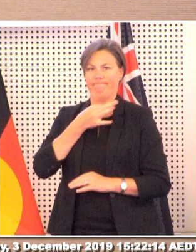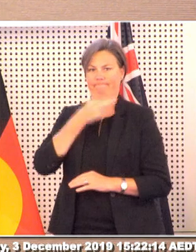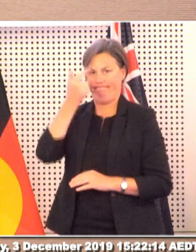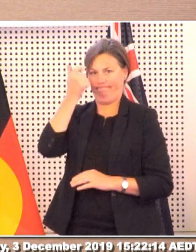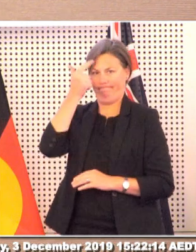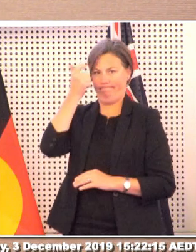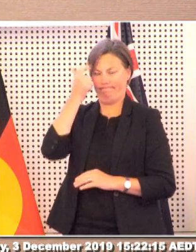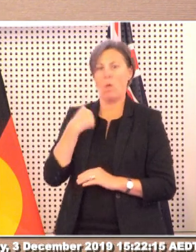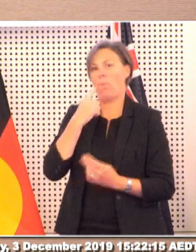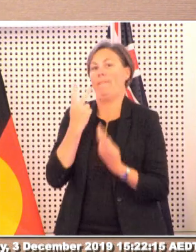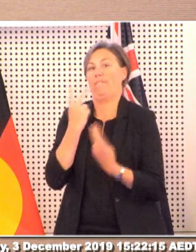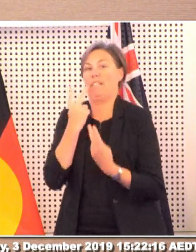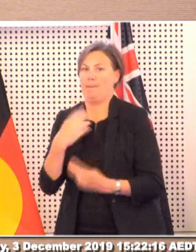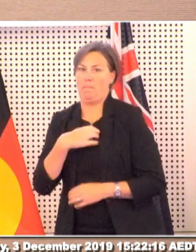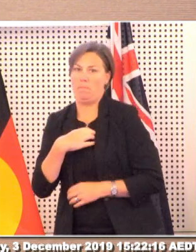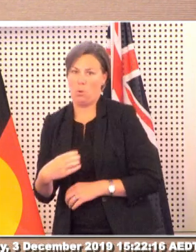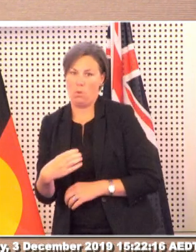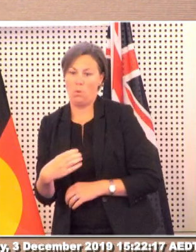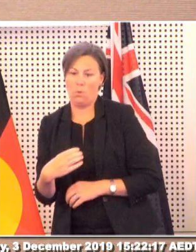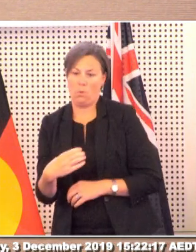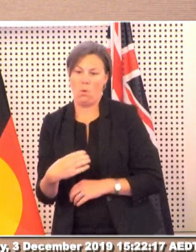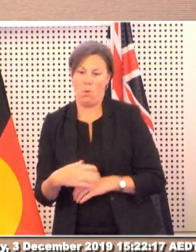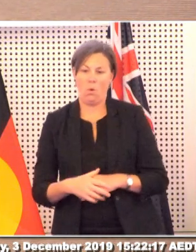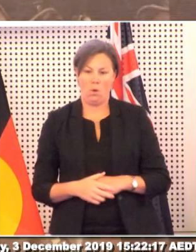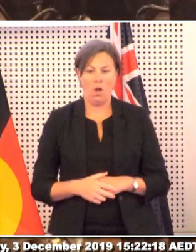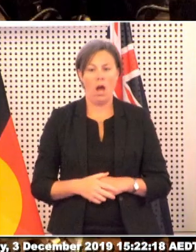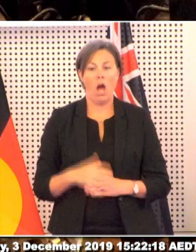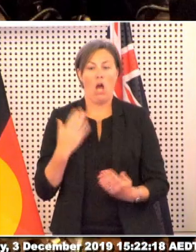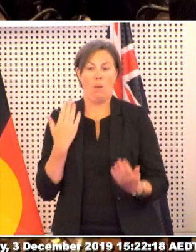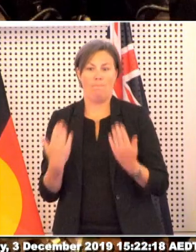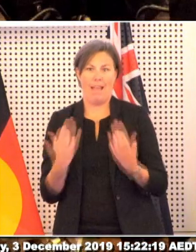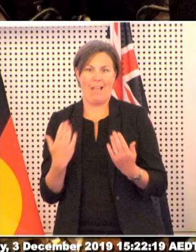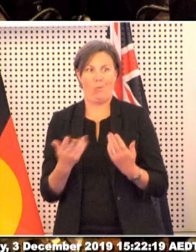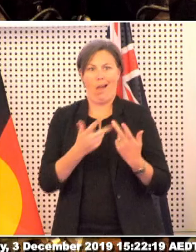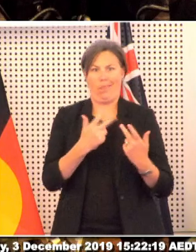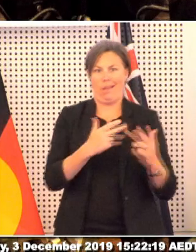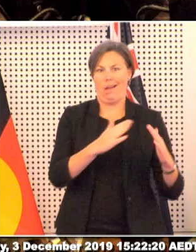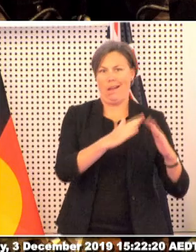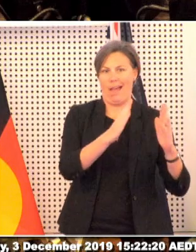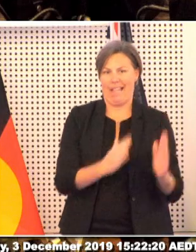the situation in houses can change very rapidly. I think we’re about to hear from two of the community visitors